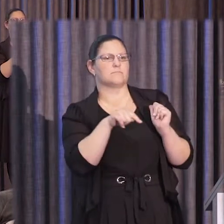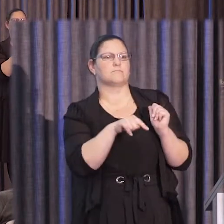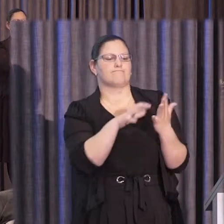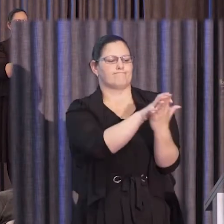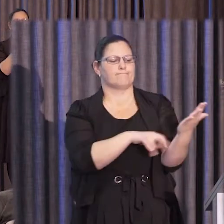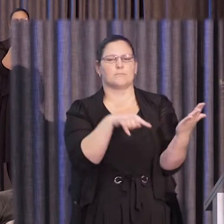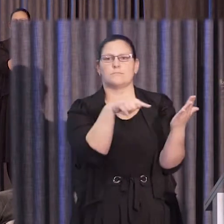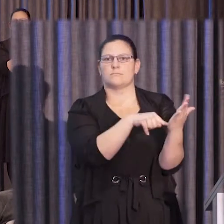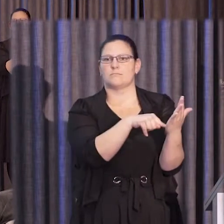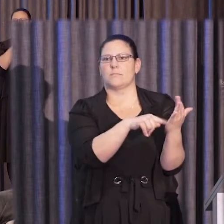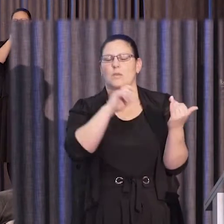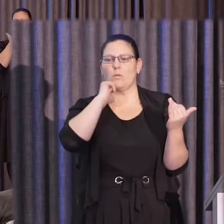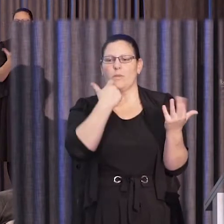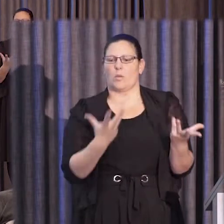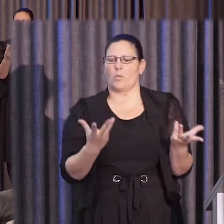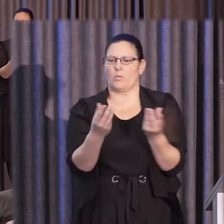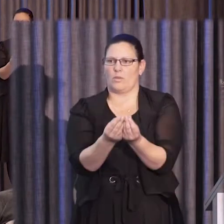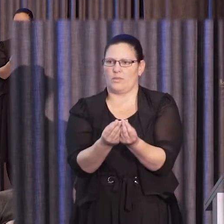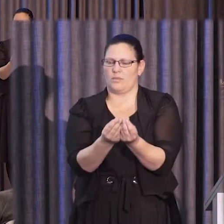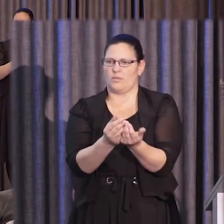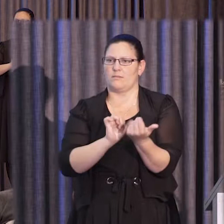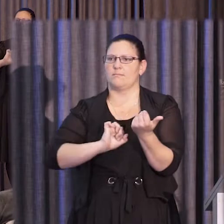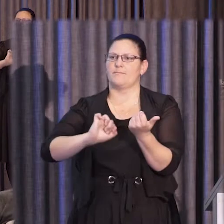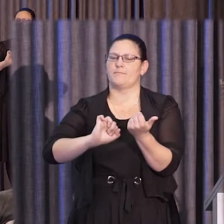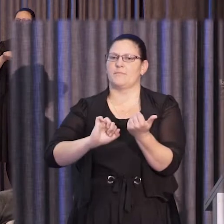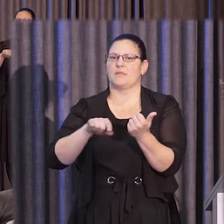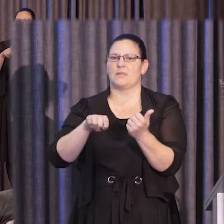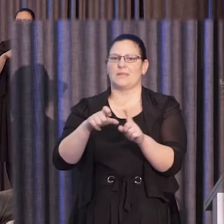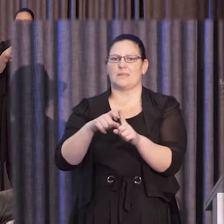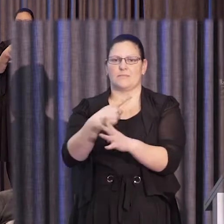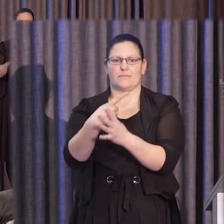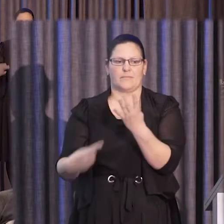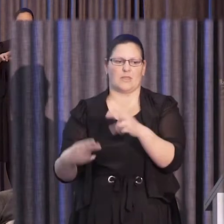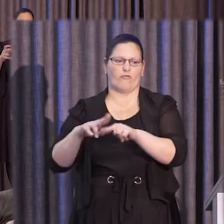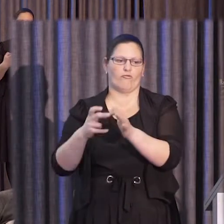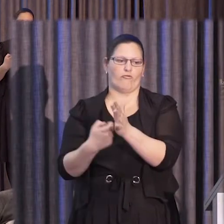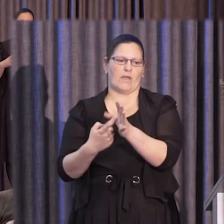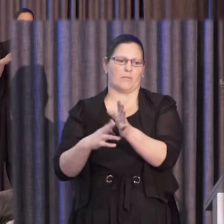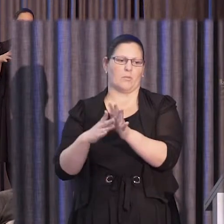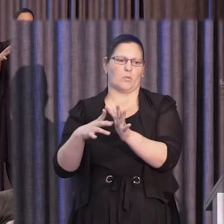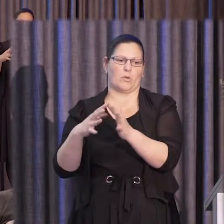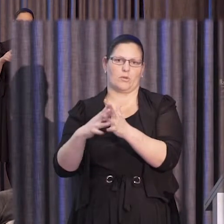the National Disability Framework, which is a national document that all jurisdictions